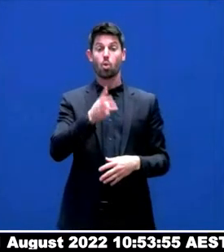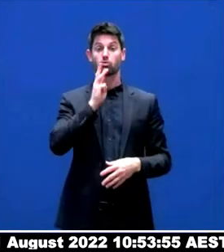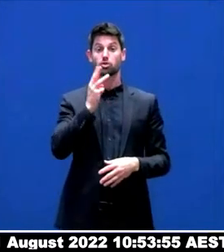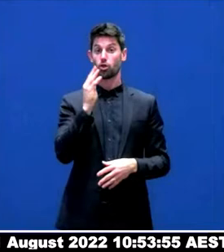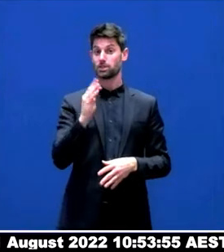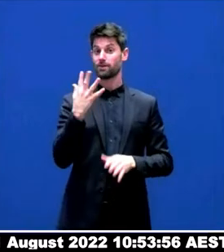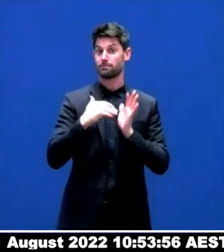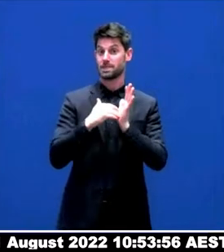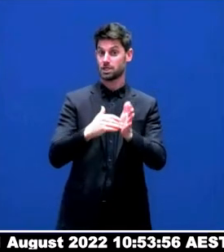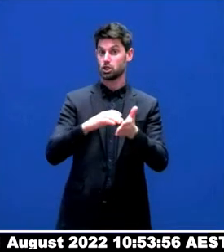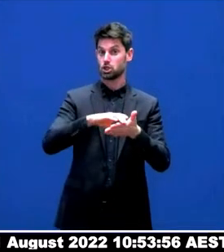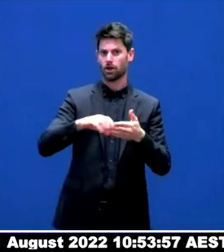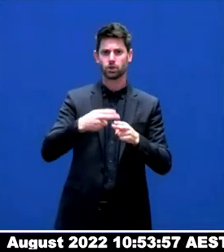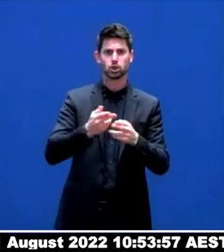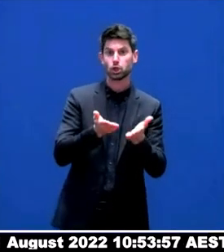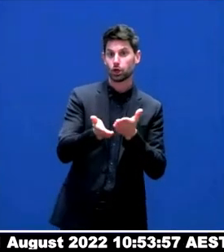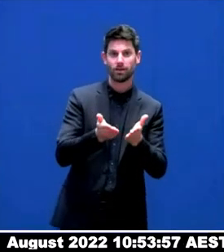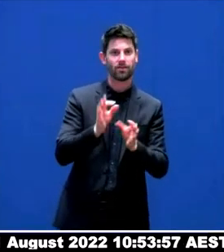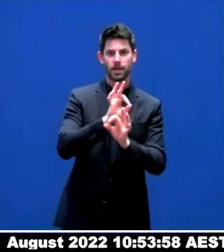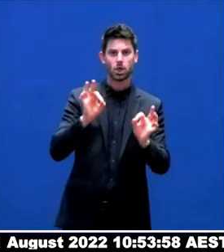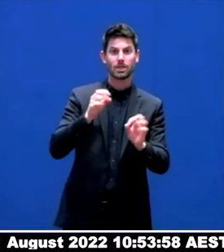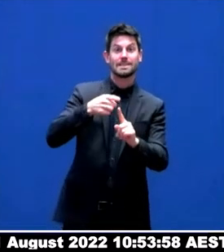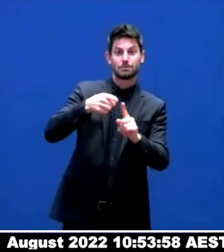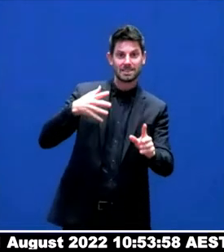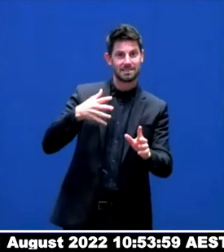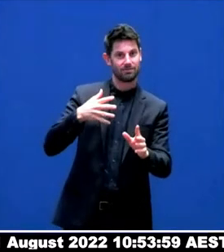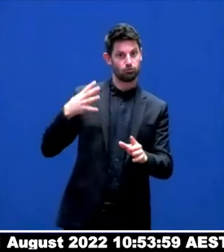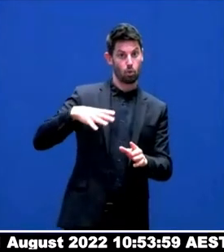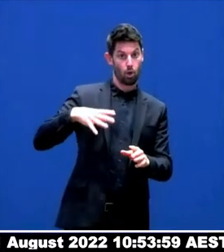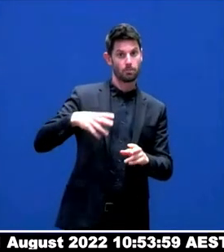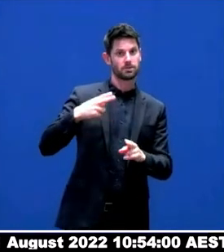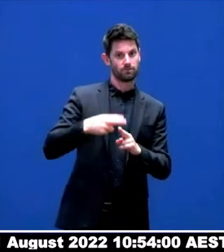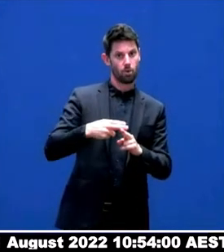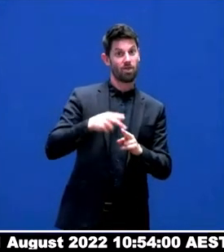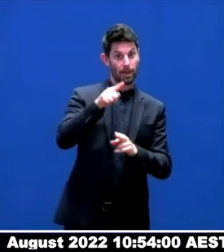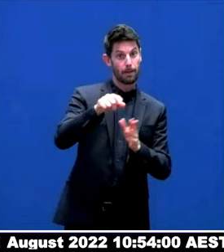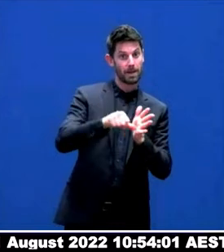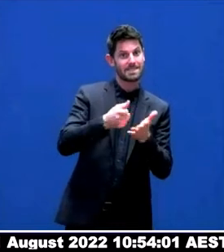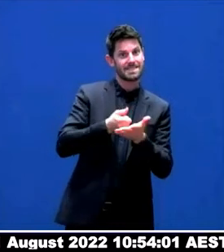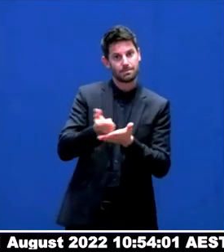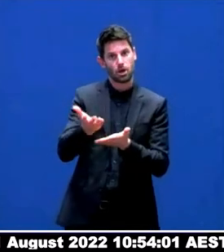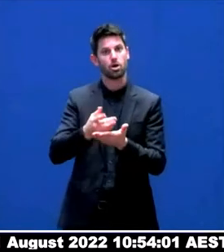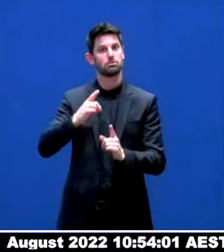referred to, there's no specific allocation for any of the priority cohorts identified in the Agreement. MS EASTMAN: And -